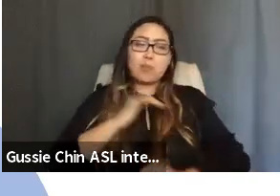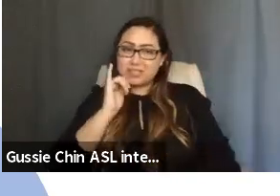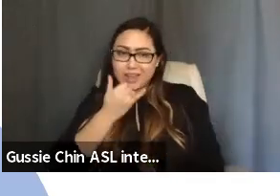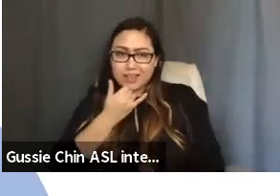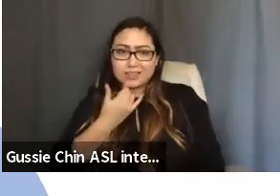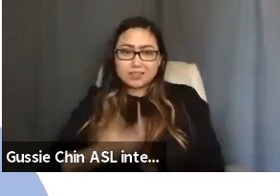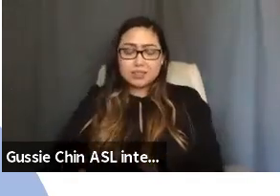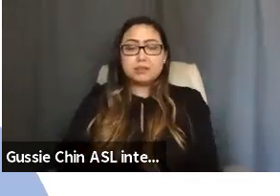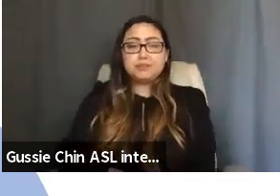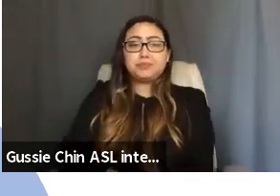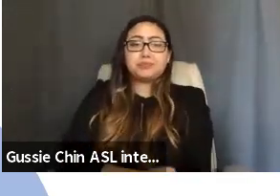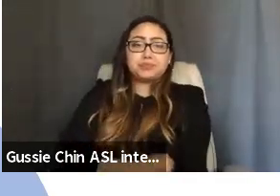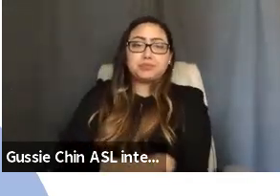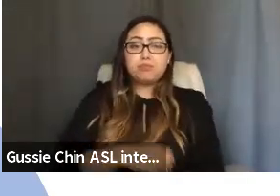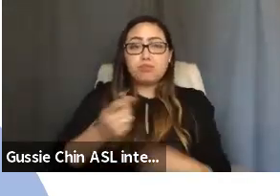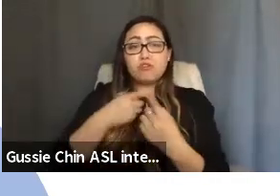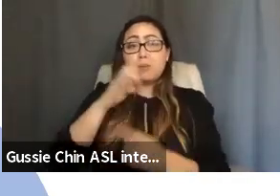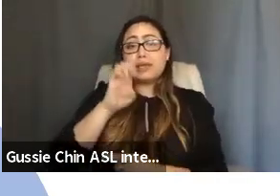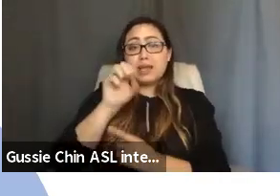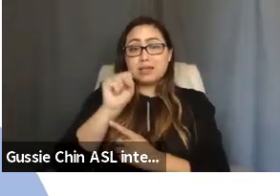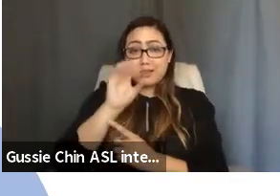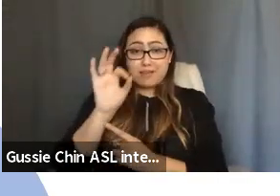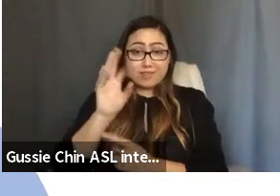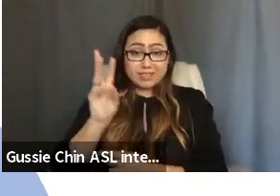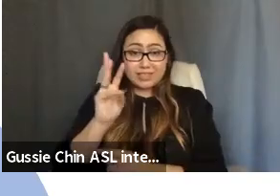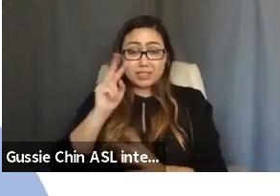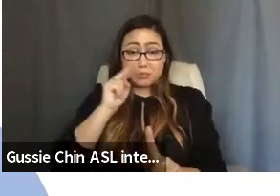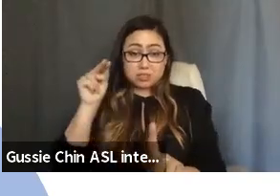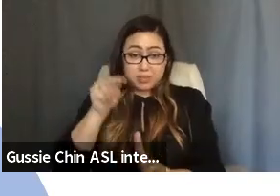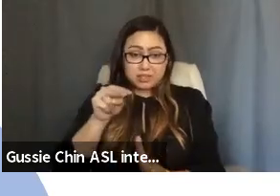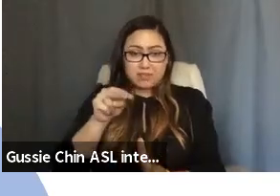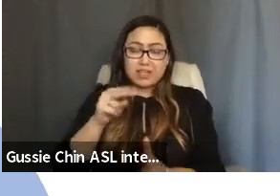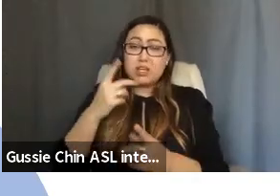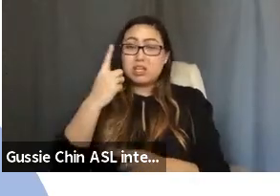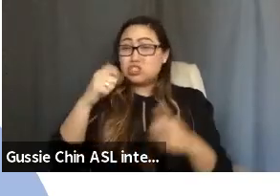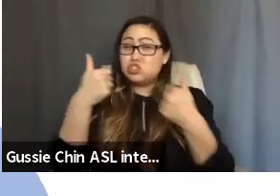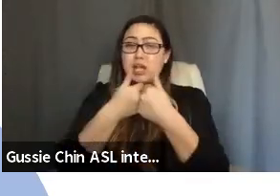from an ESF perspective, the main challenge here is the lack of funding and a lack of resources,